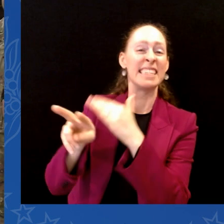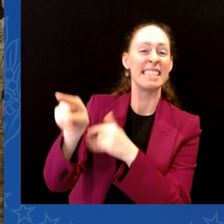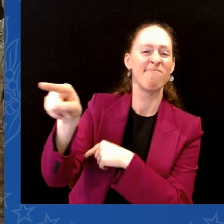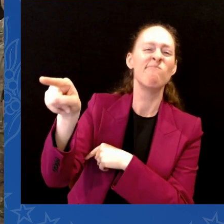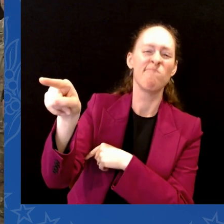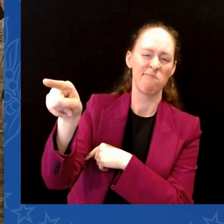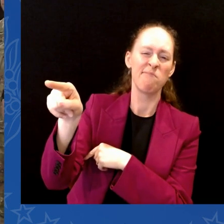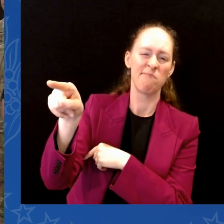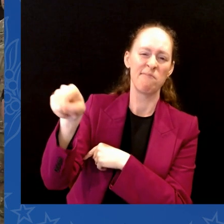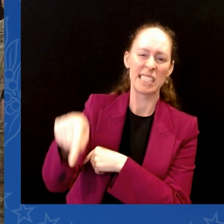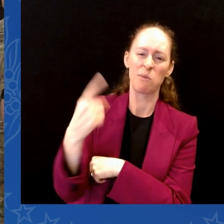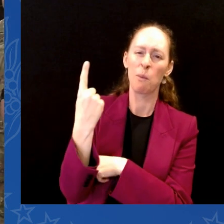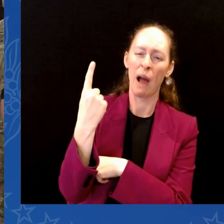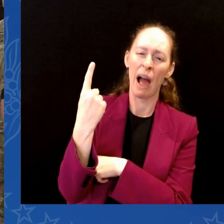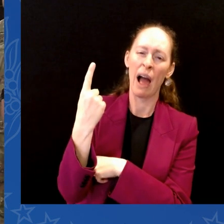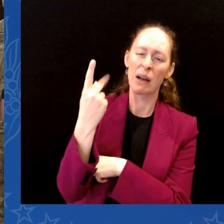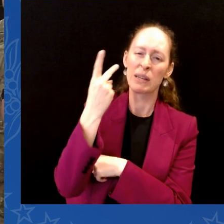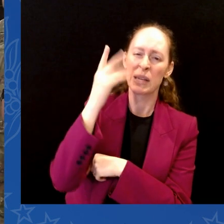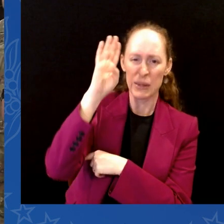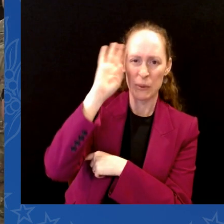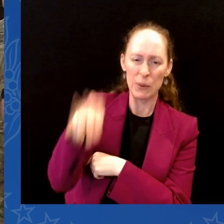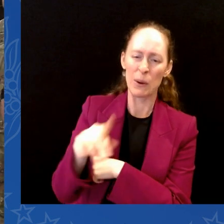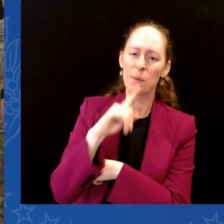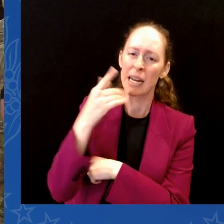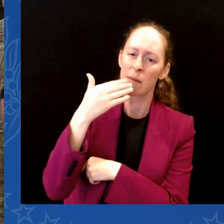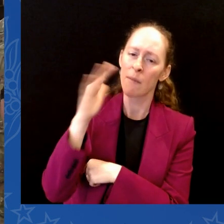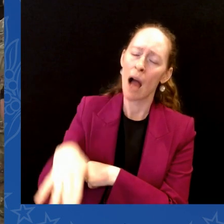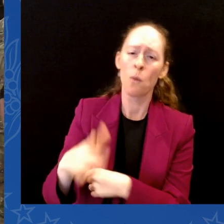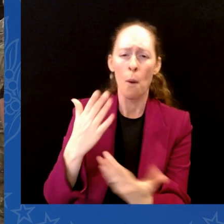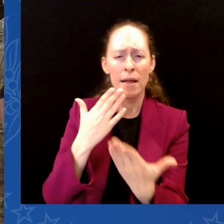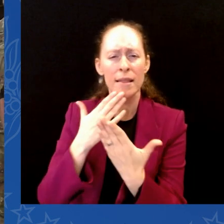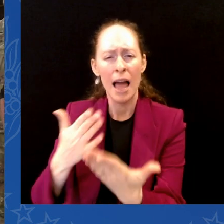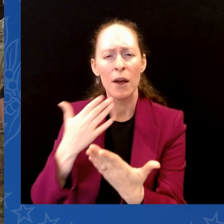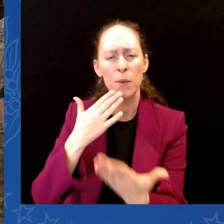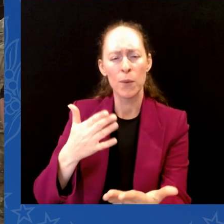So I'm just thankful that everyone's banded together. We've got a lot of work to do here.